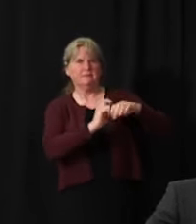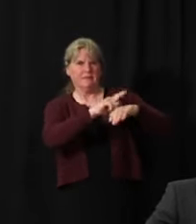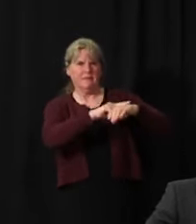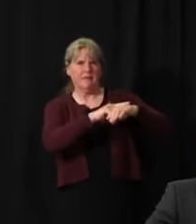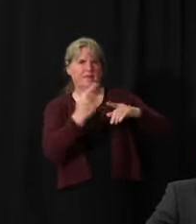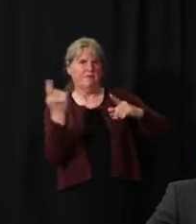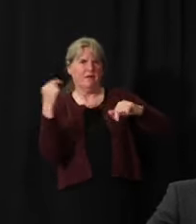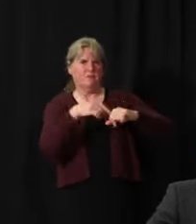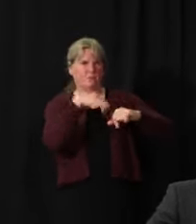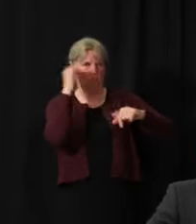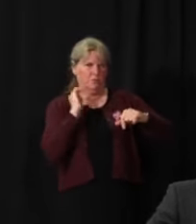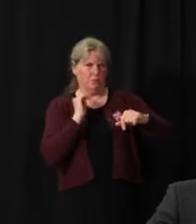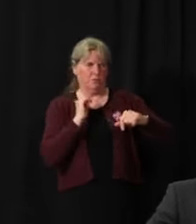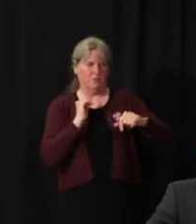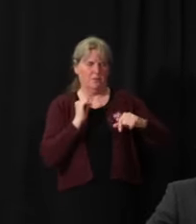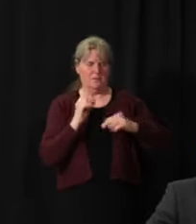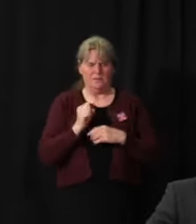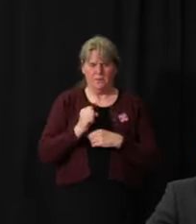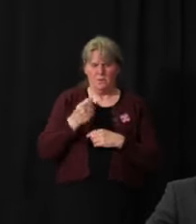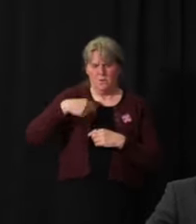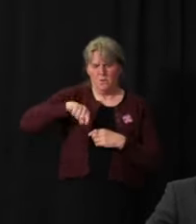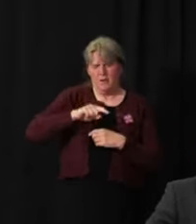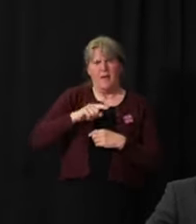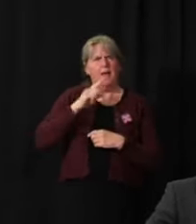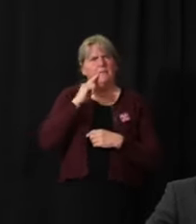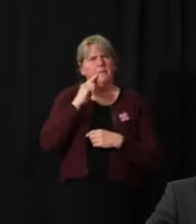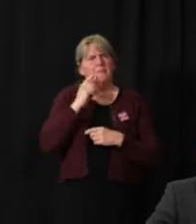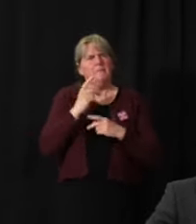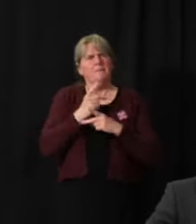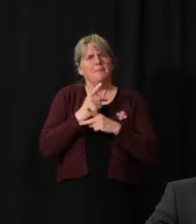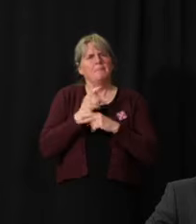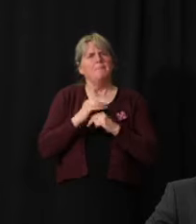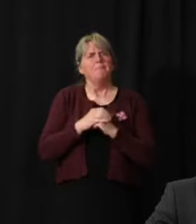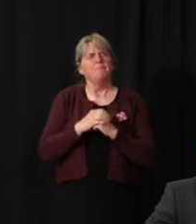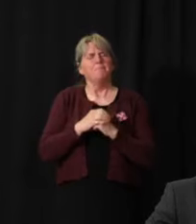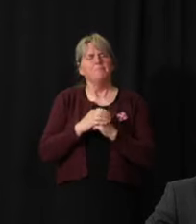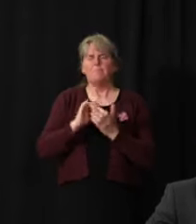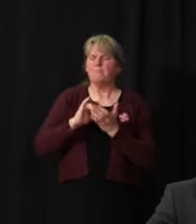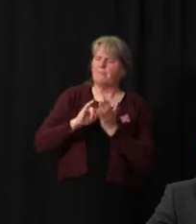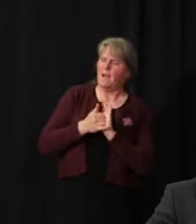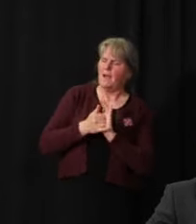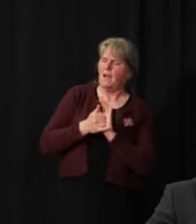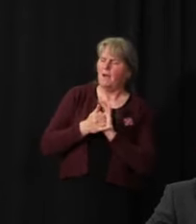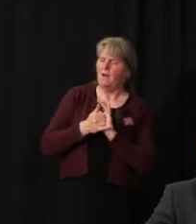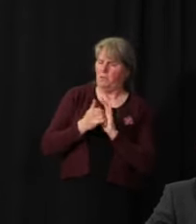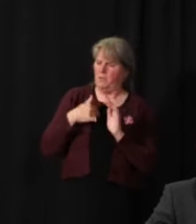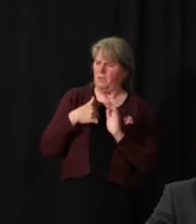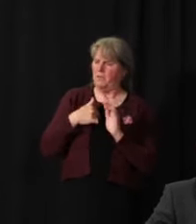period. Really what I am talking about is phase three thinking.